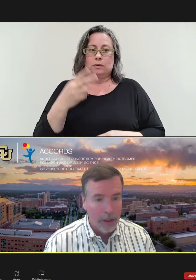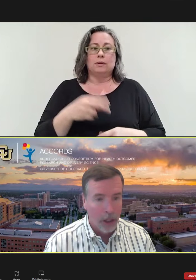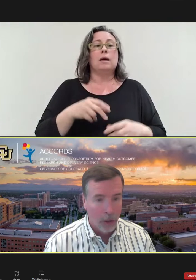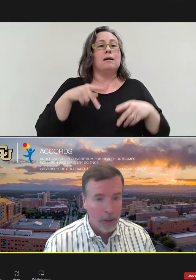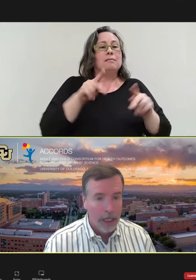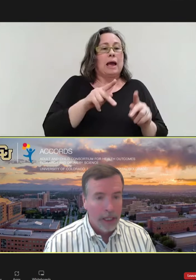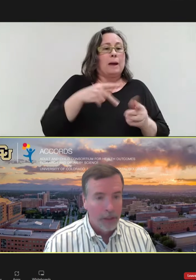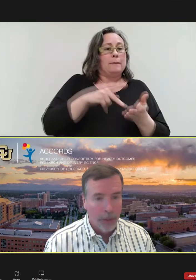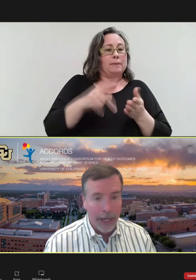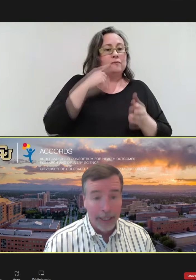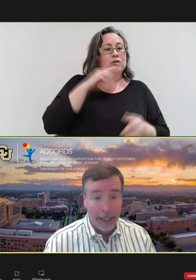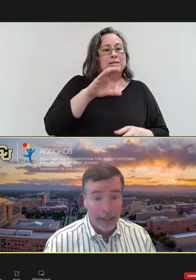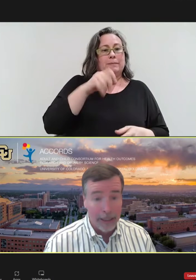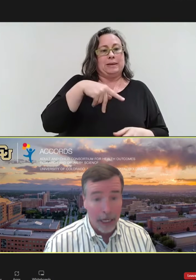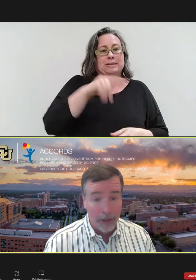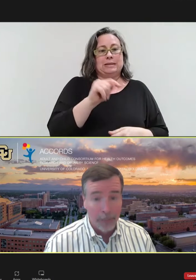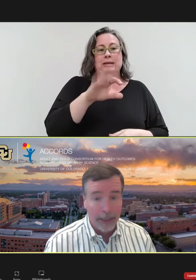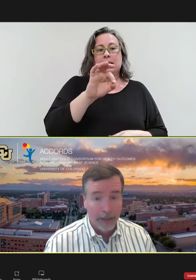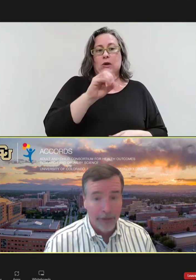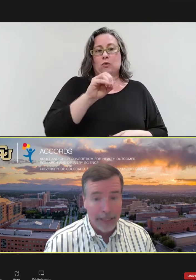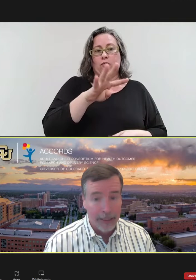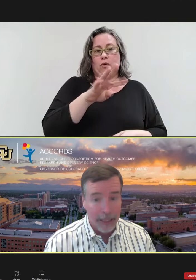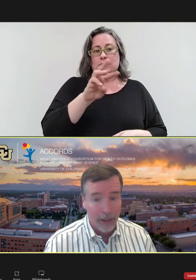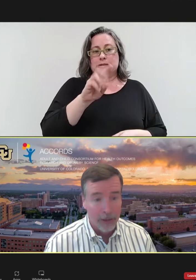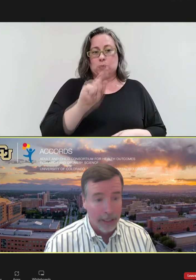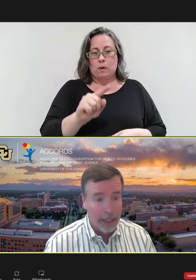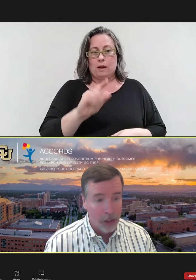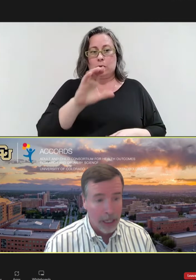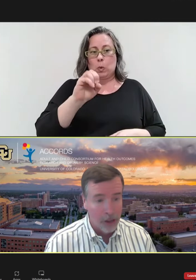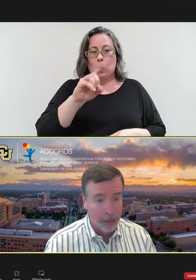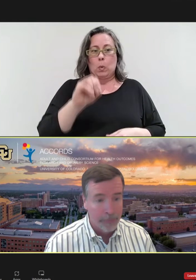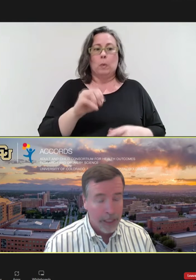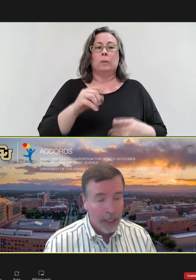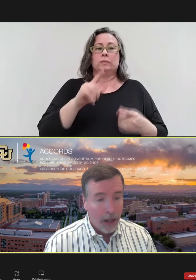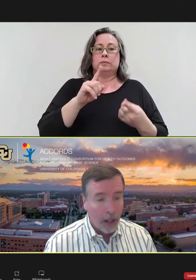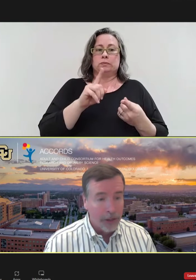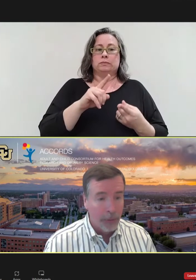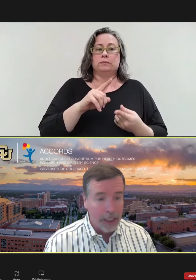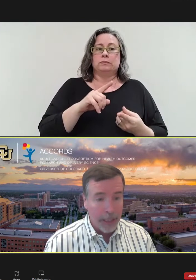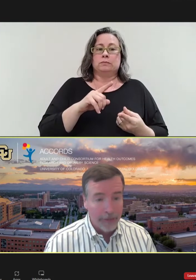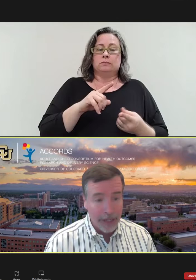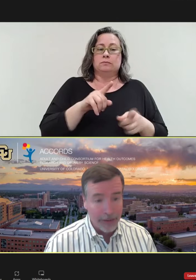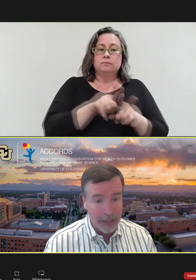code to recognize the time spent on vaccine counseling and education. Also, expand VFC